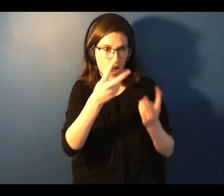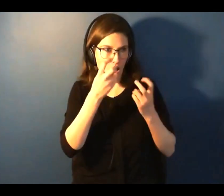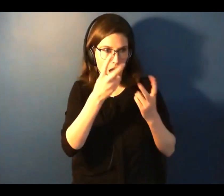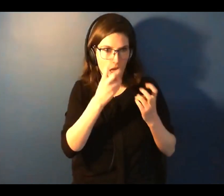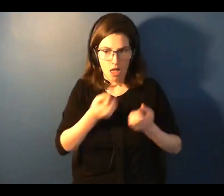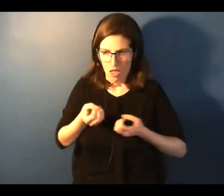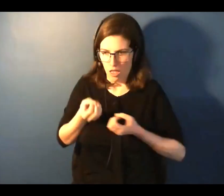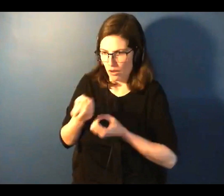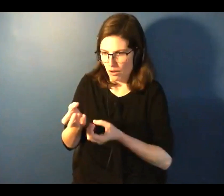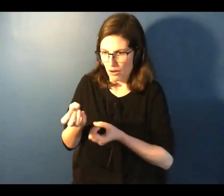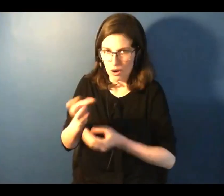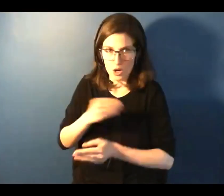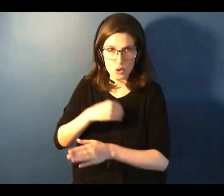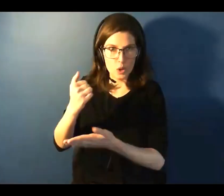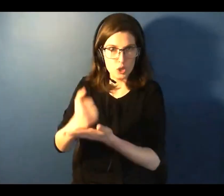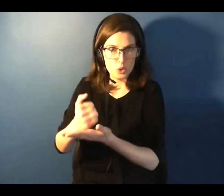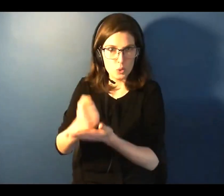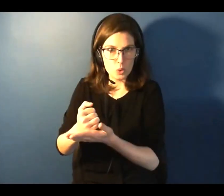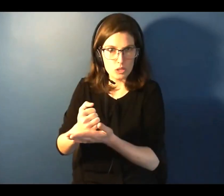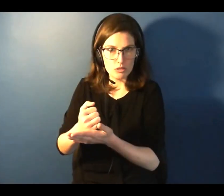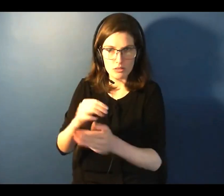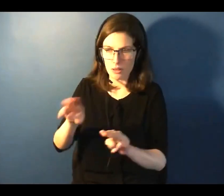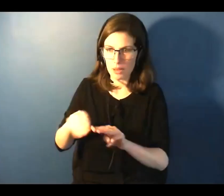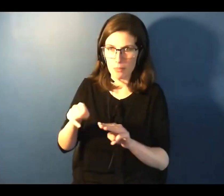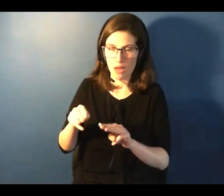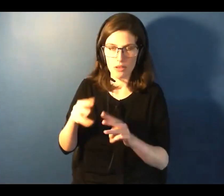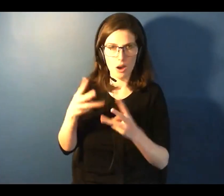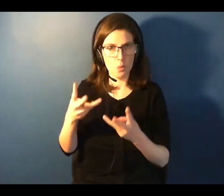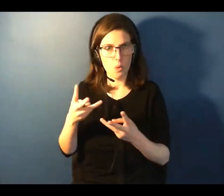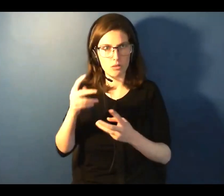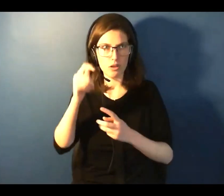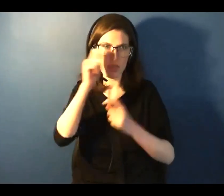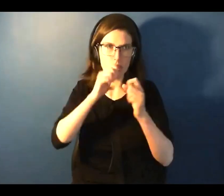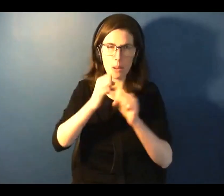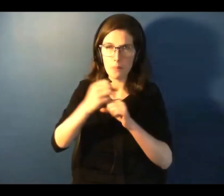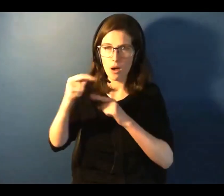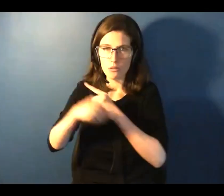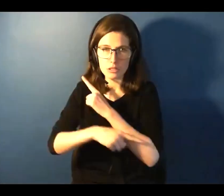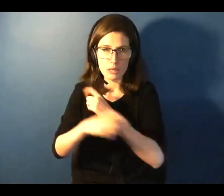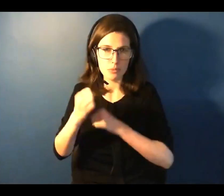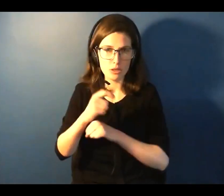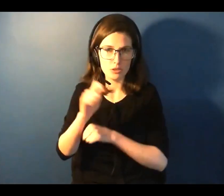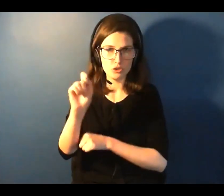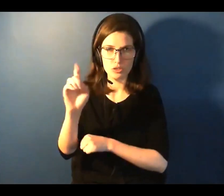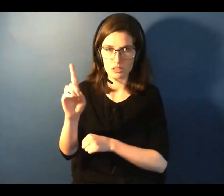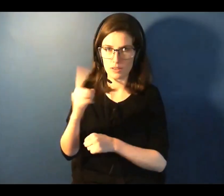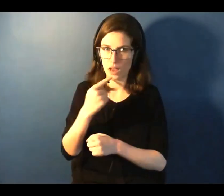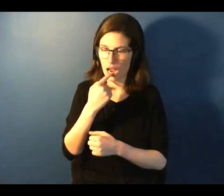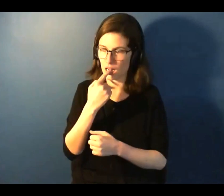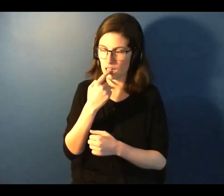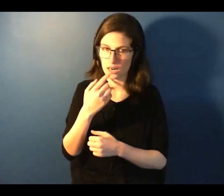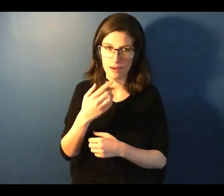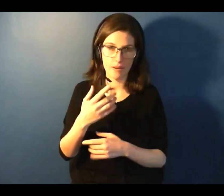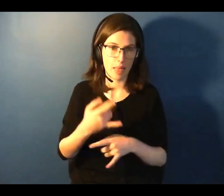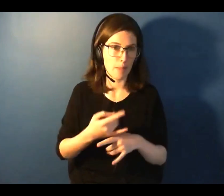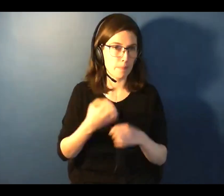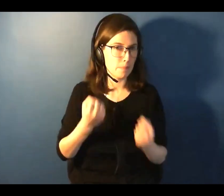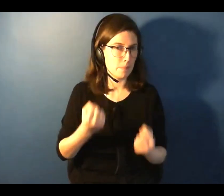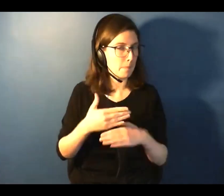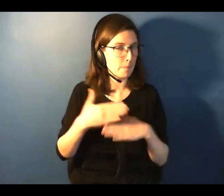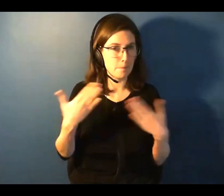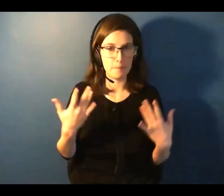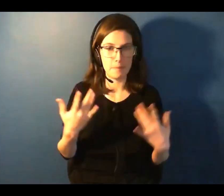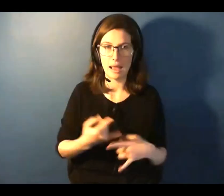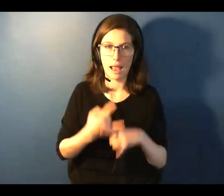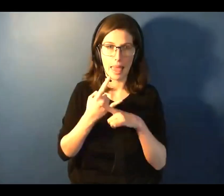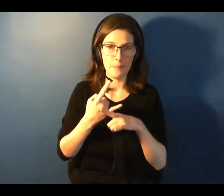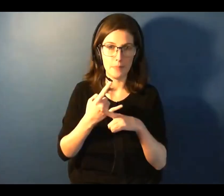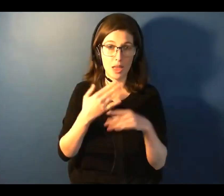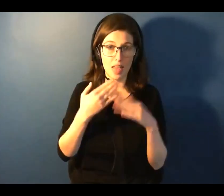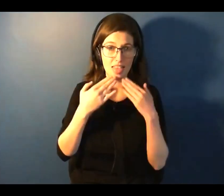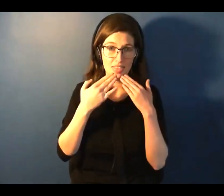more about Deevy. It's so helpful and thank you so much for joining us today and, to